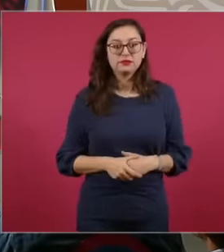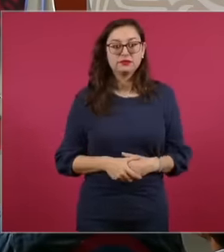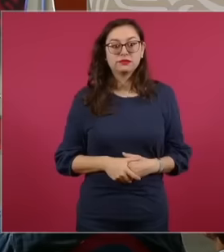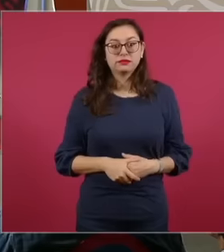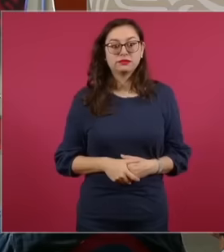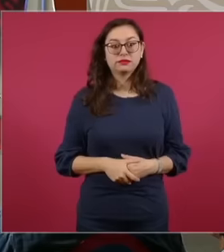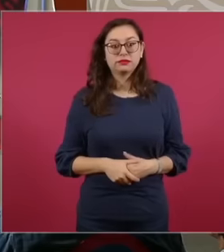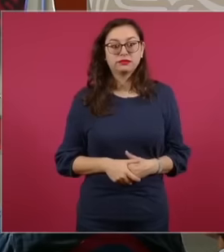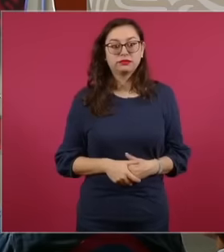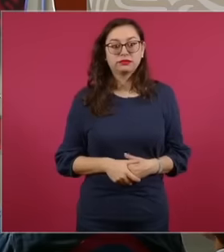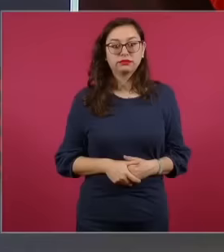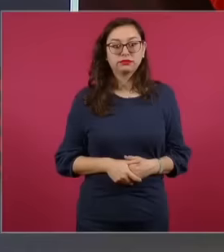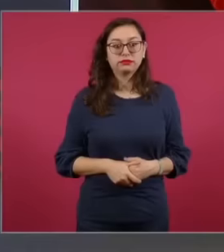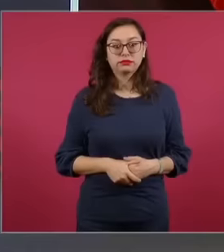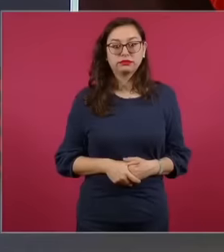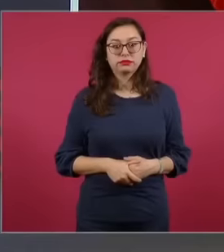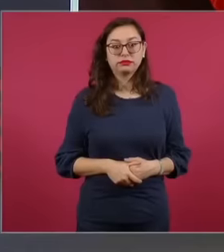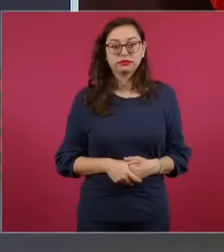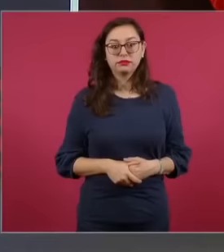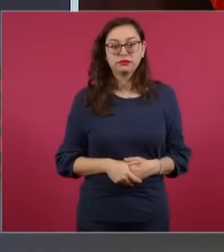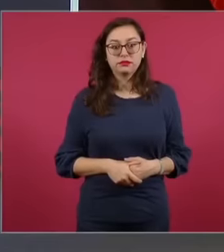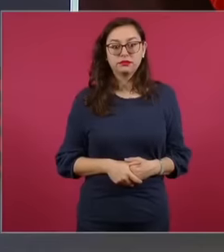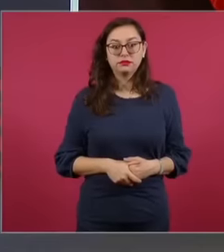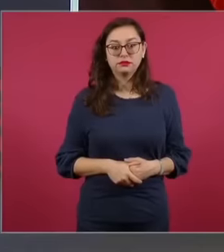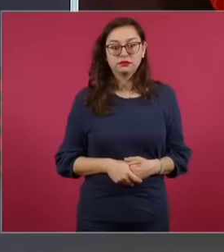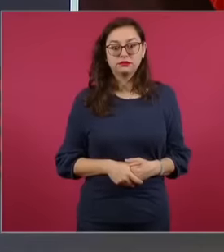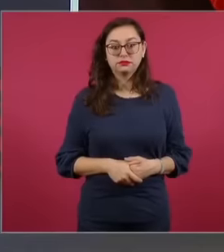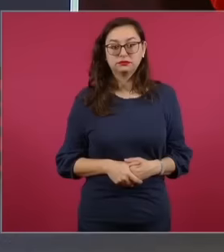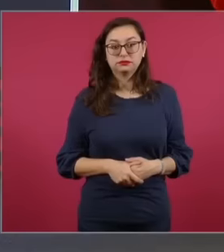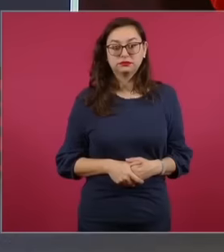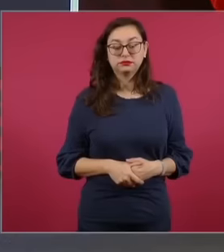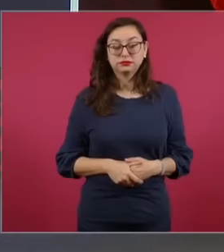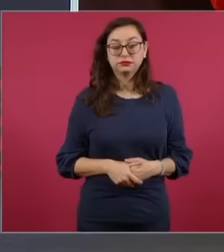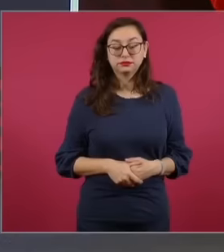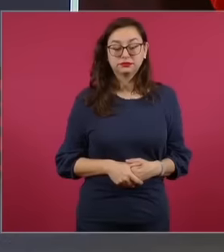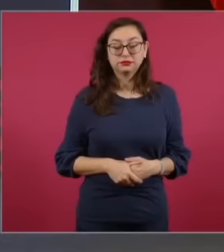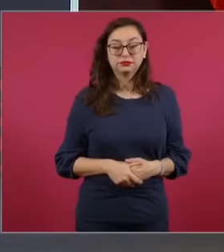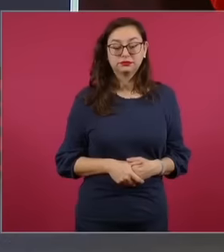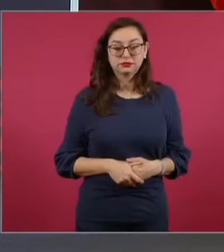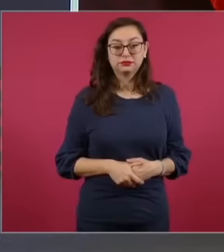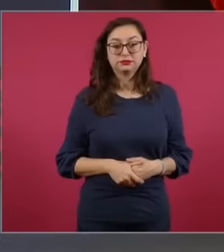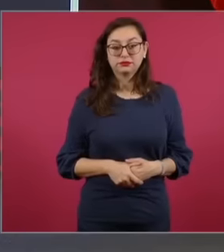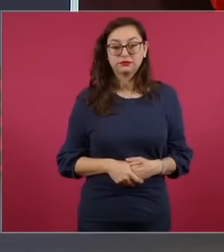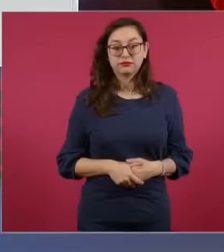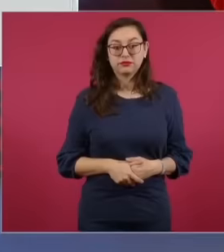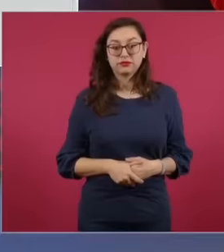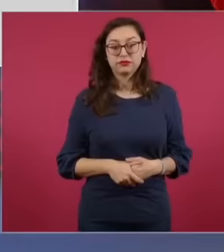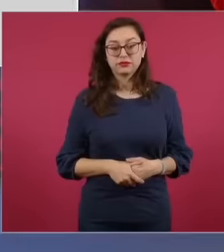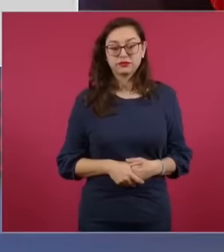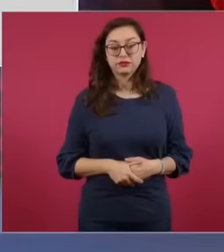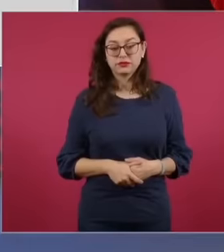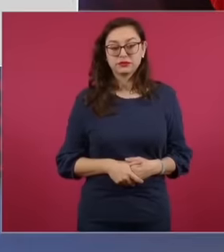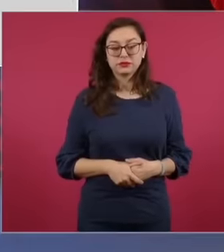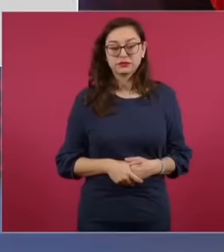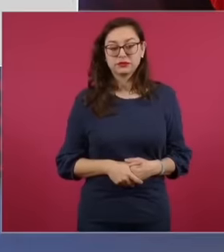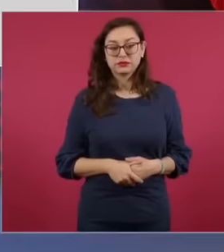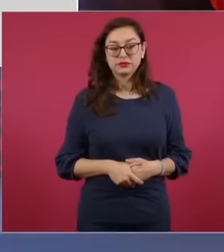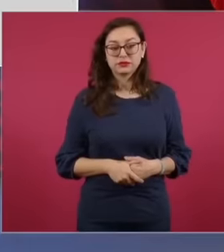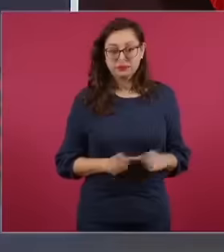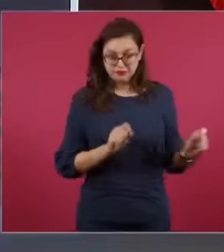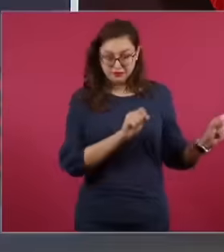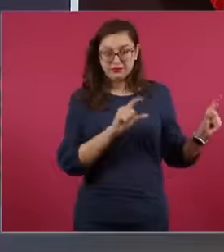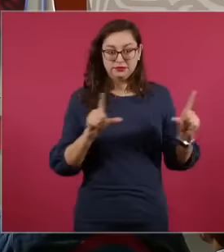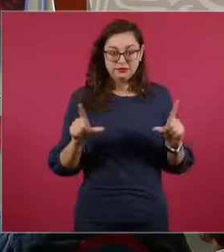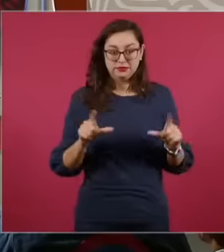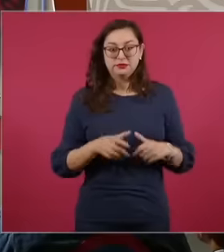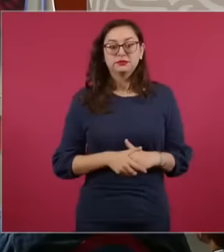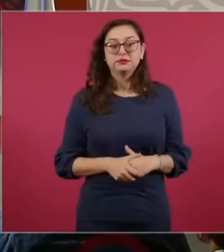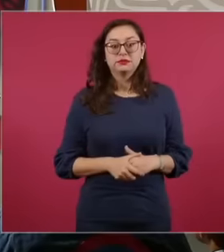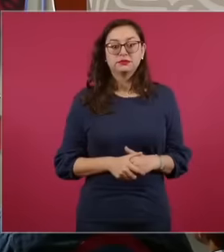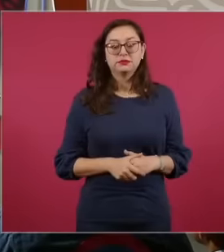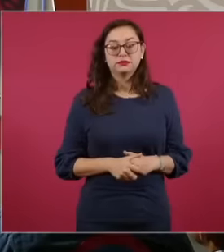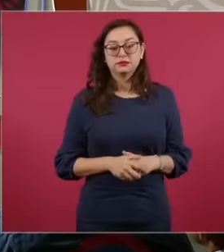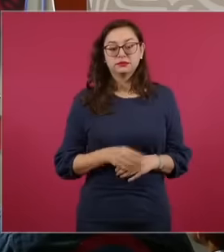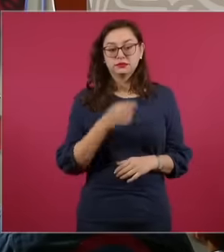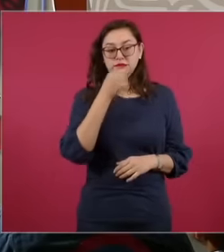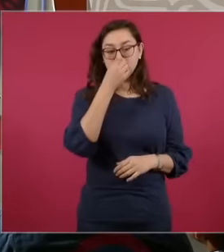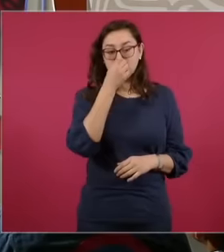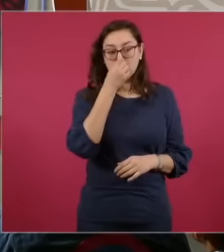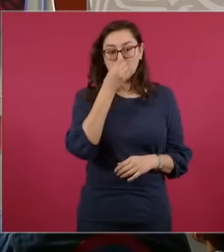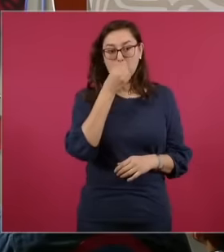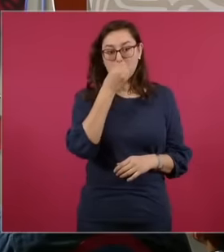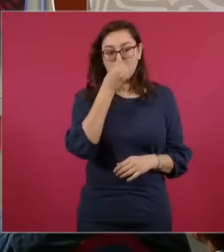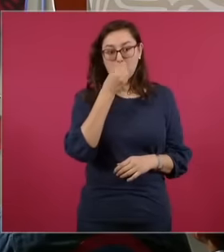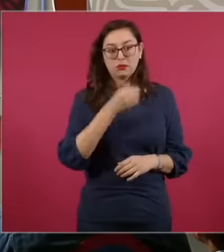I no no leave it leave it leave it It's that right now